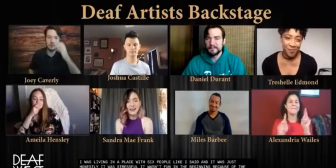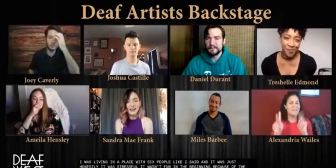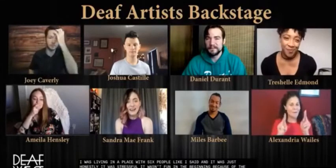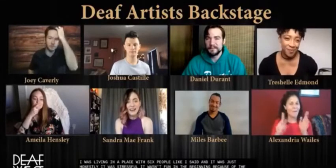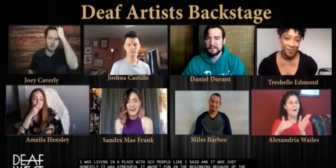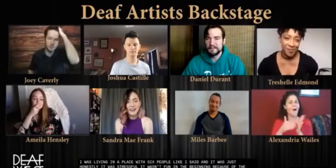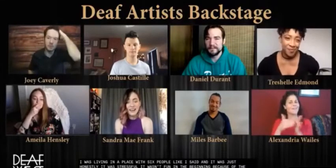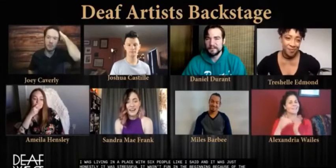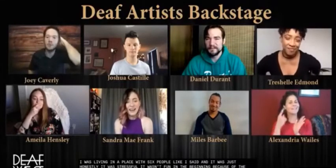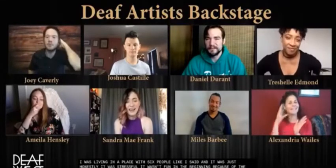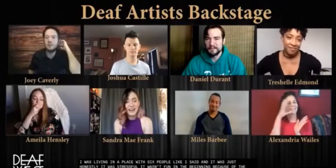Joey: Alexandria